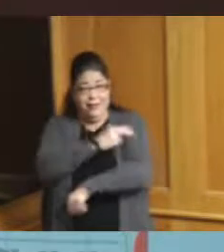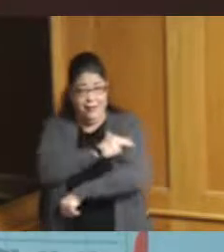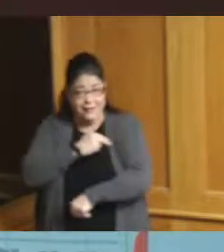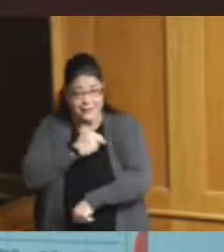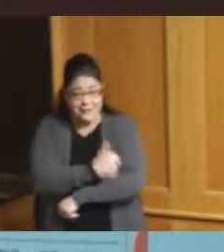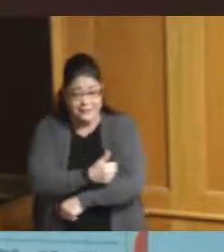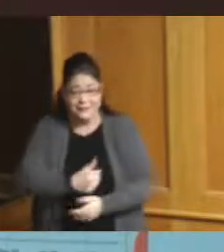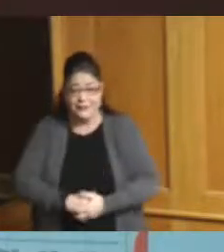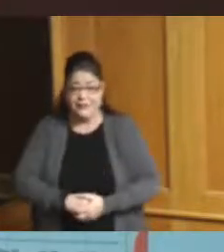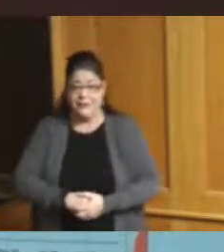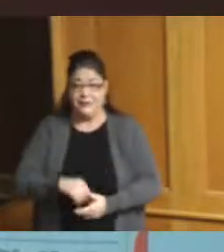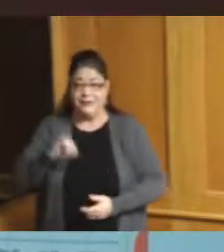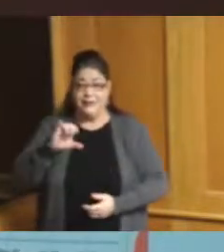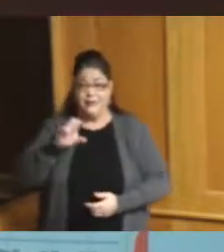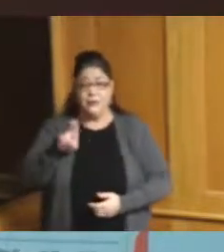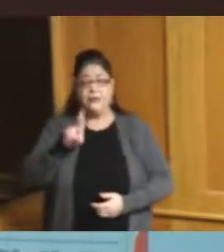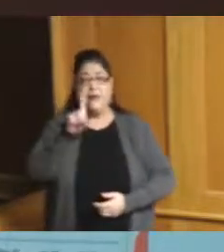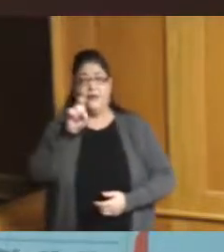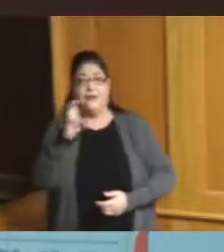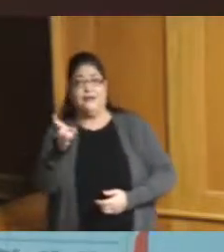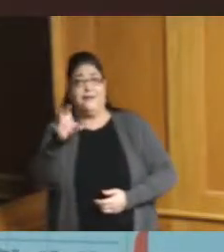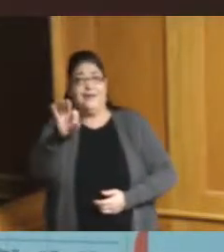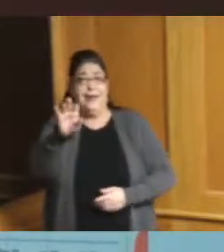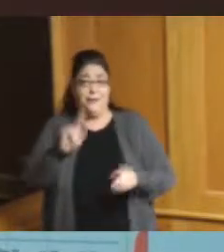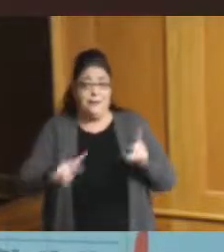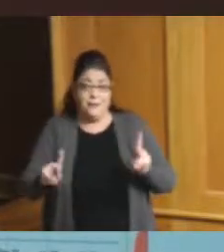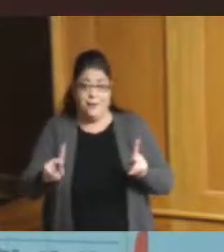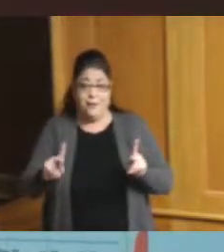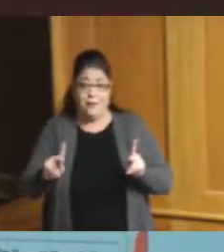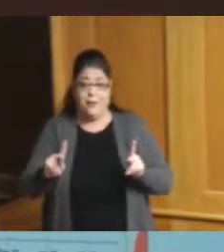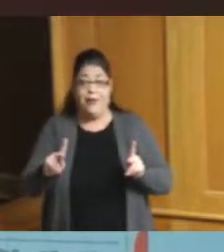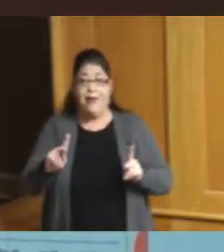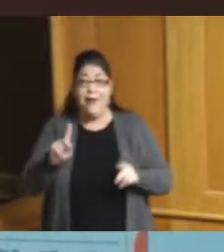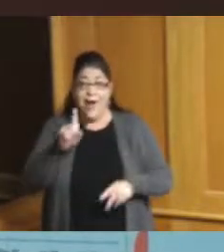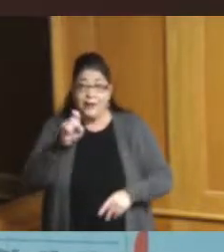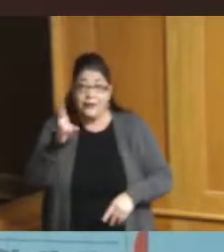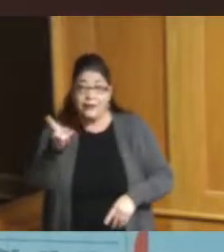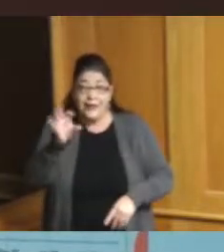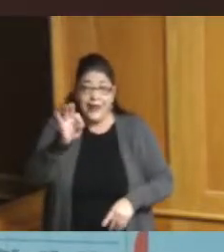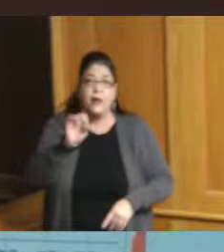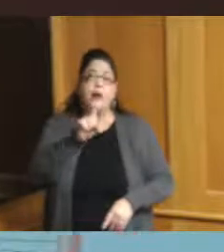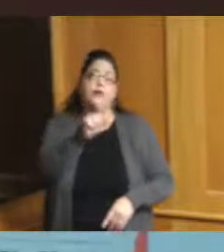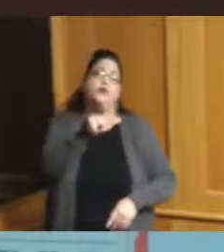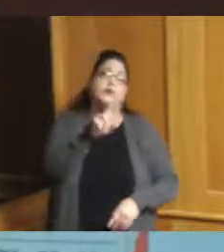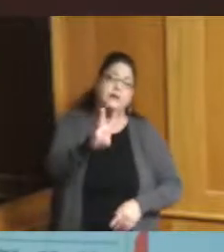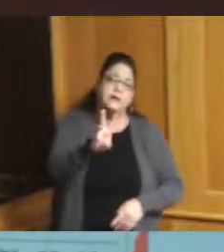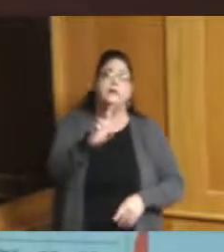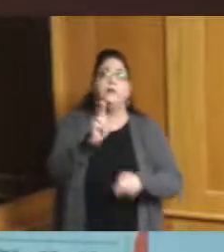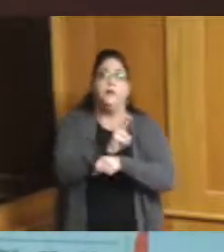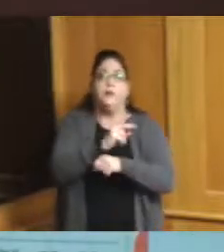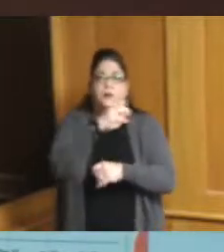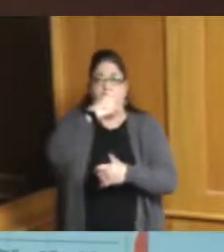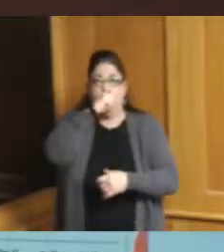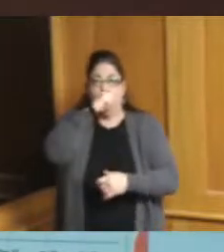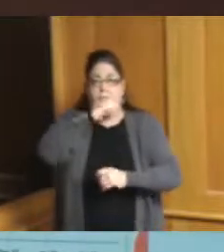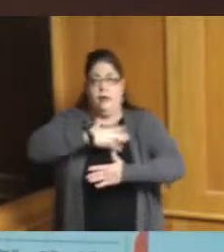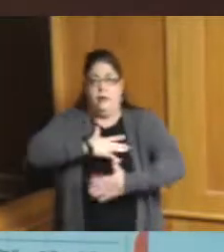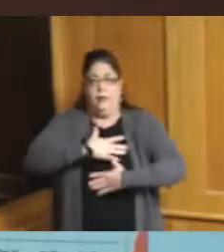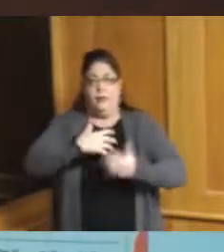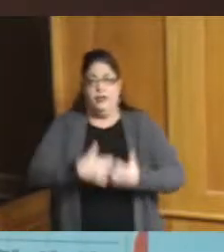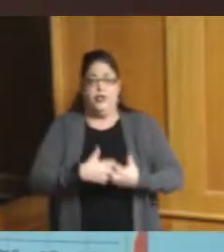in the ICU and 126 on ventilators and talking with my hospital partners they are essentially